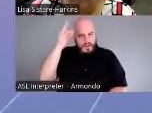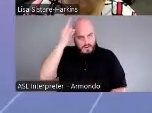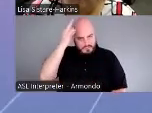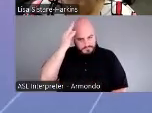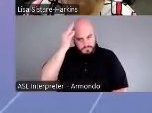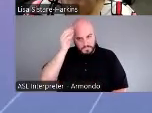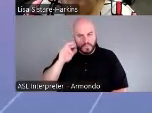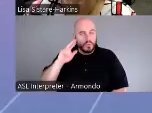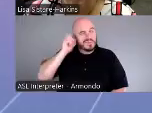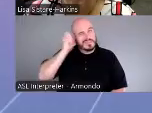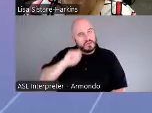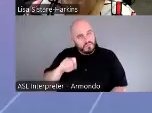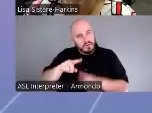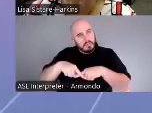depending on which way you want to look at it,